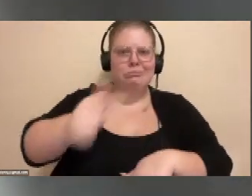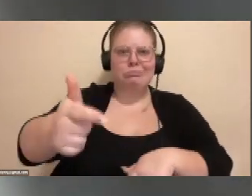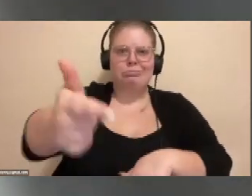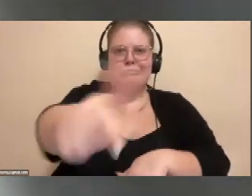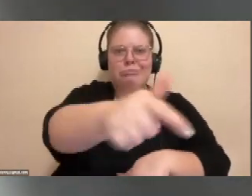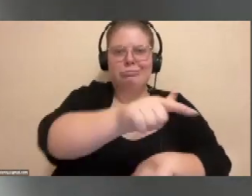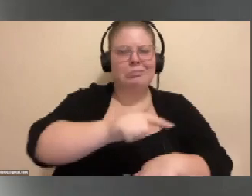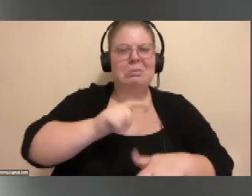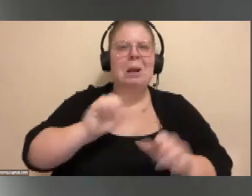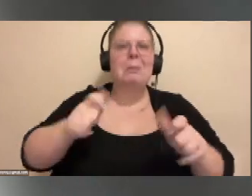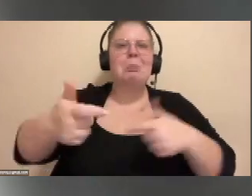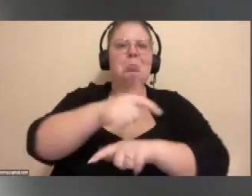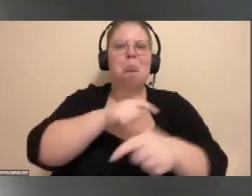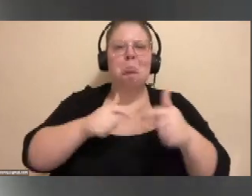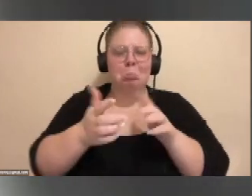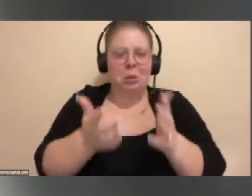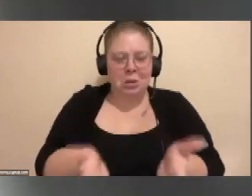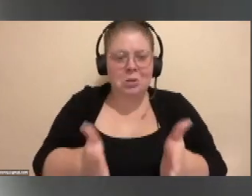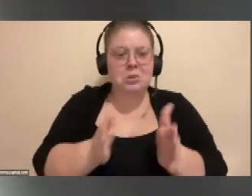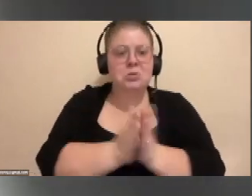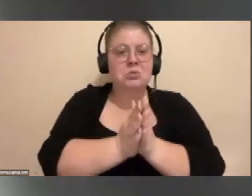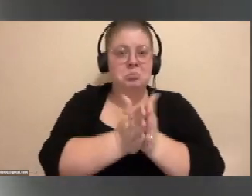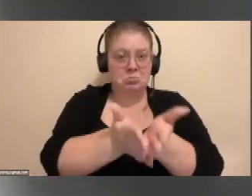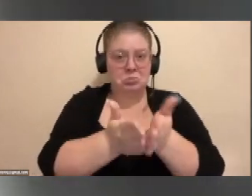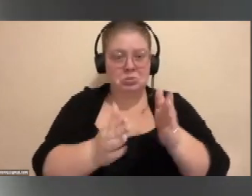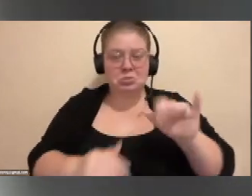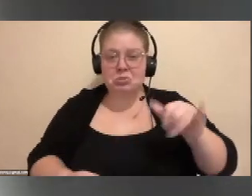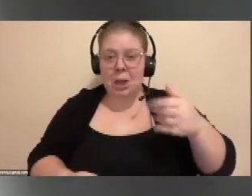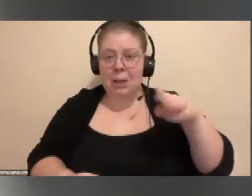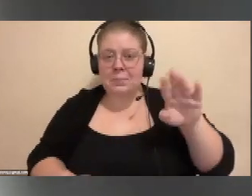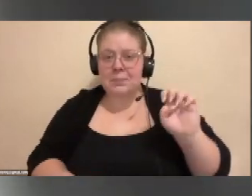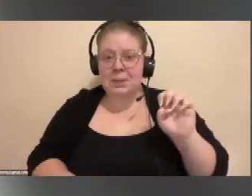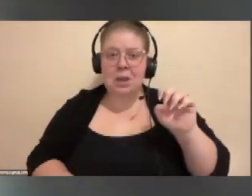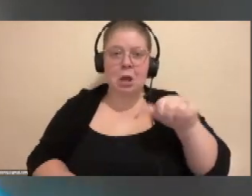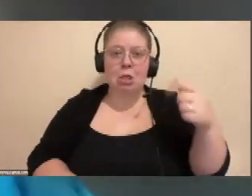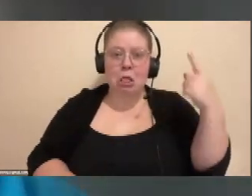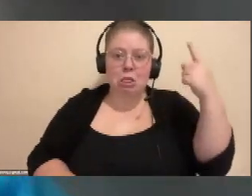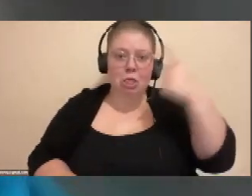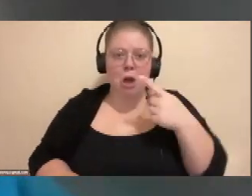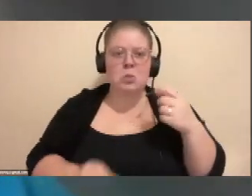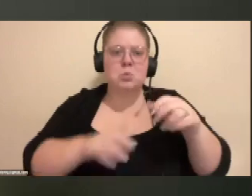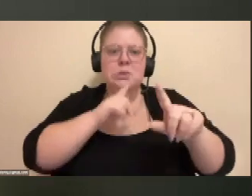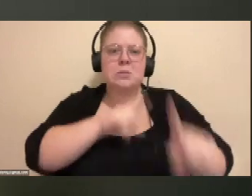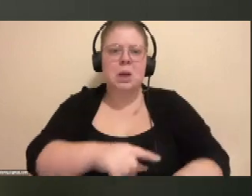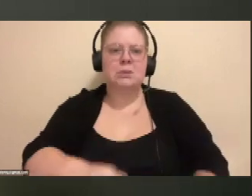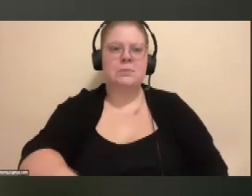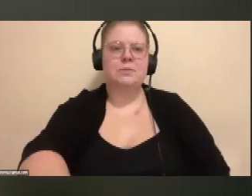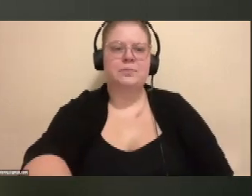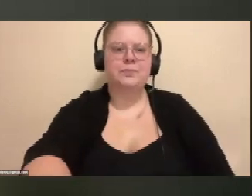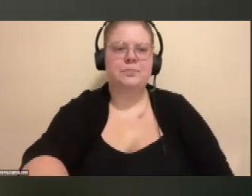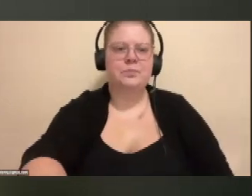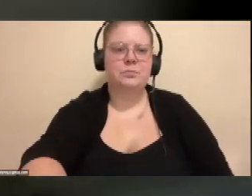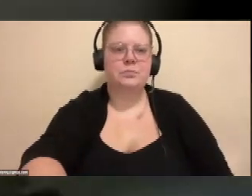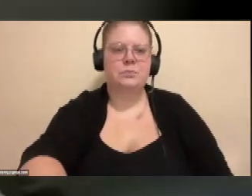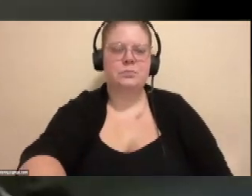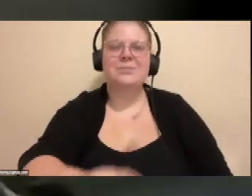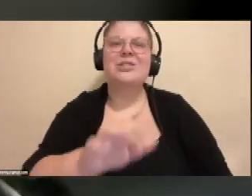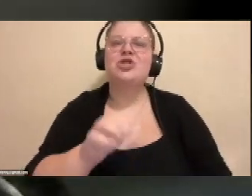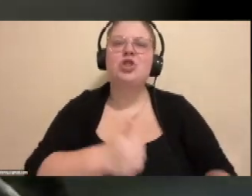Amy reactions, or additional thoughts. I guess I would have some additional thoughts.